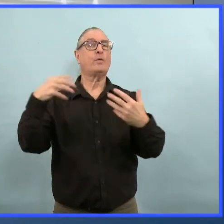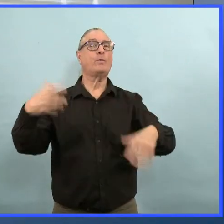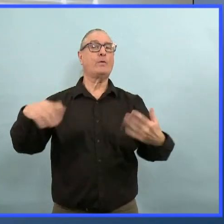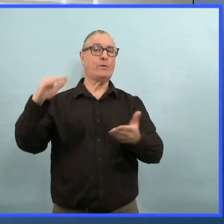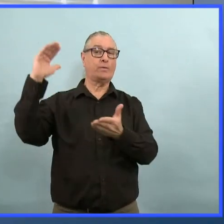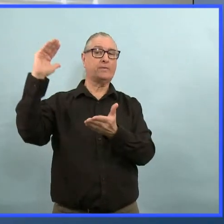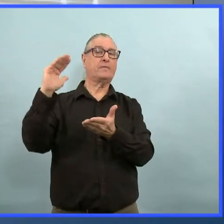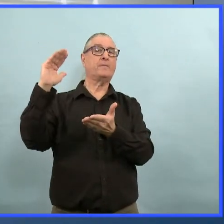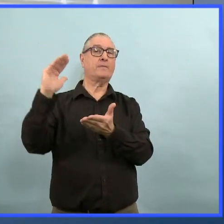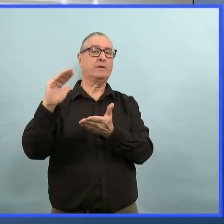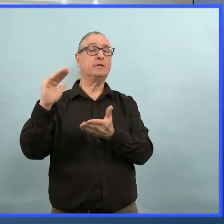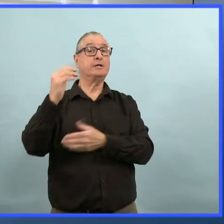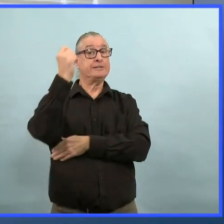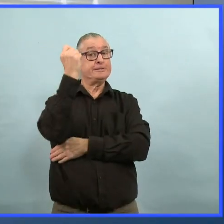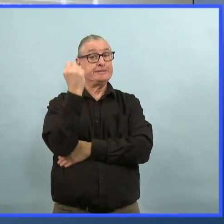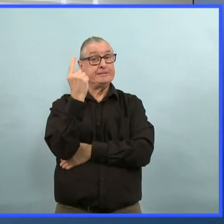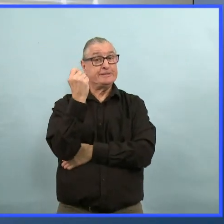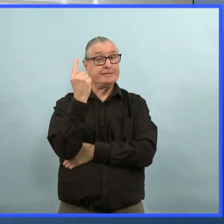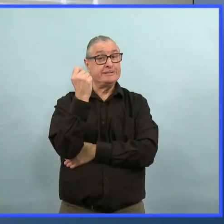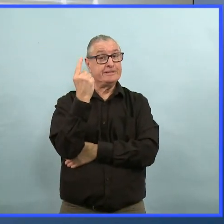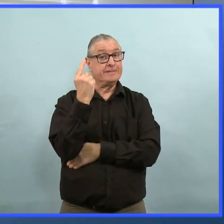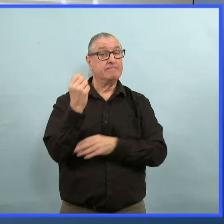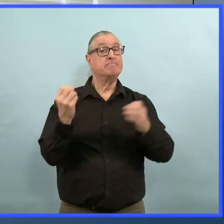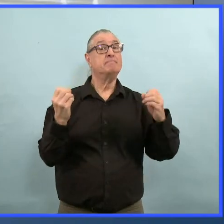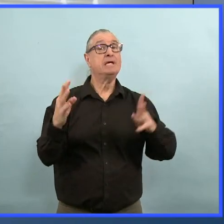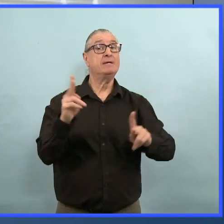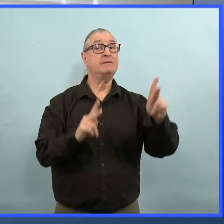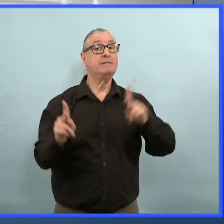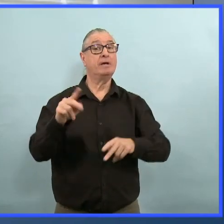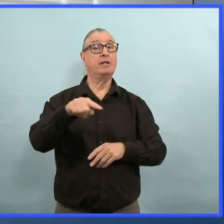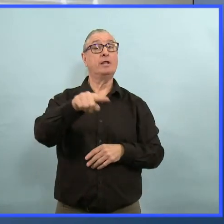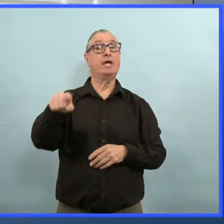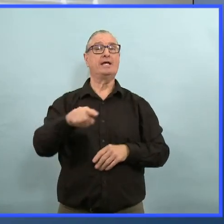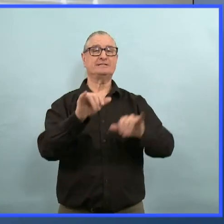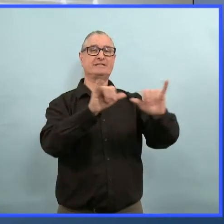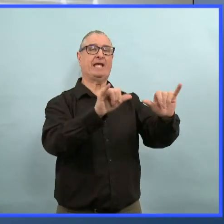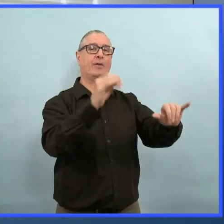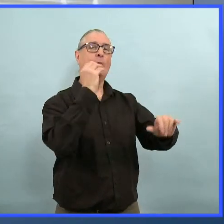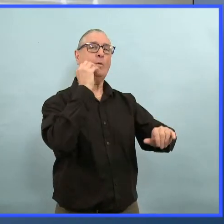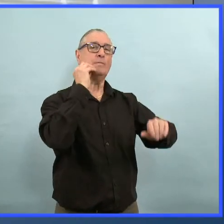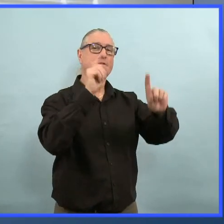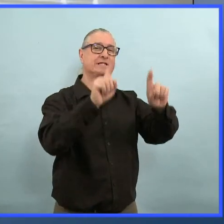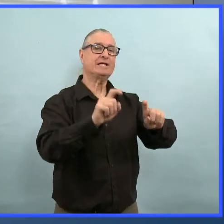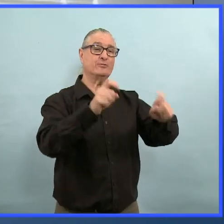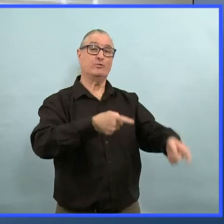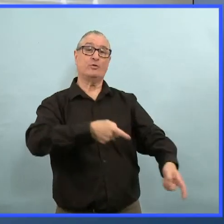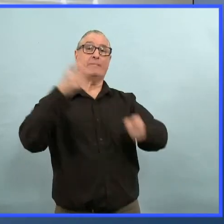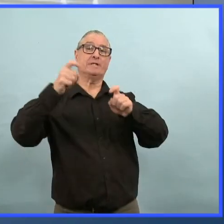rapid testing that doesn't necessarily get reported um i can let dr mateer speak to some